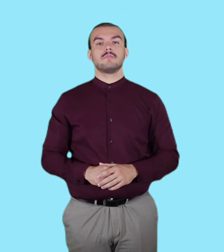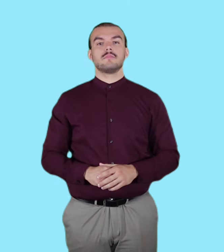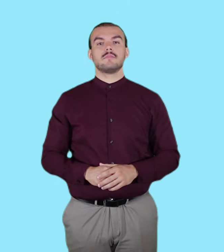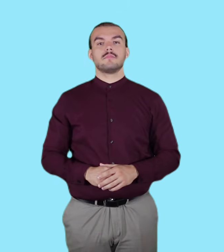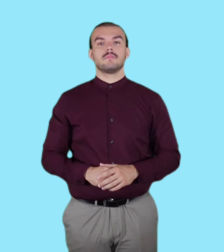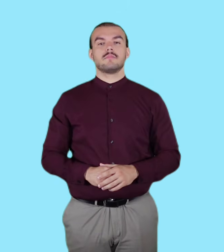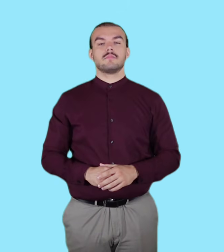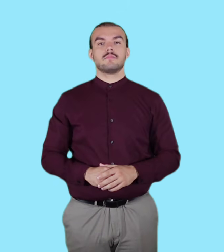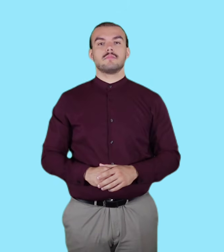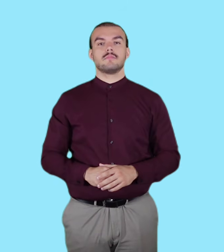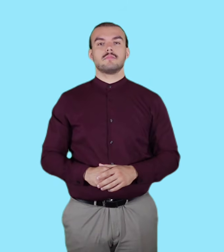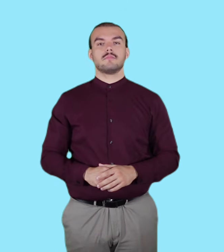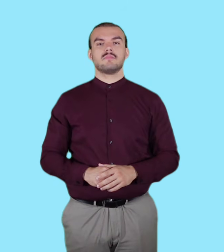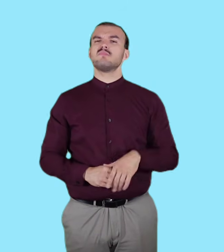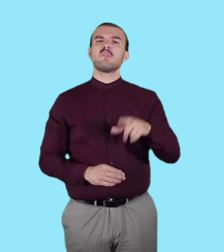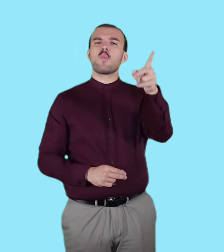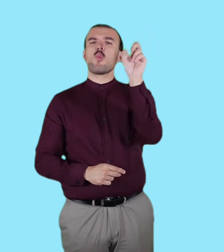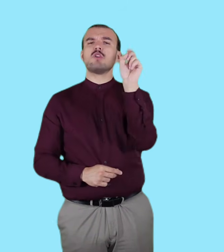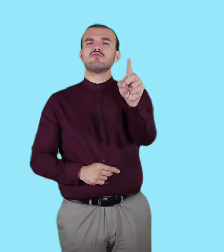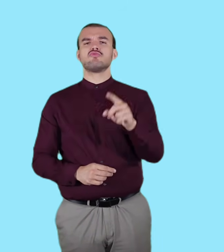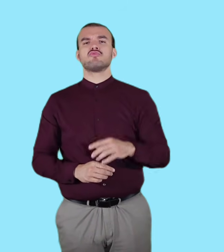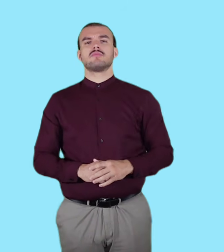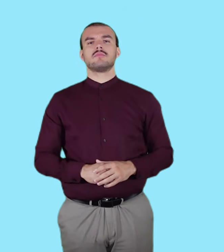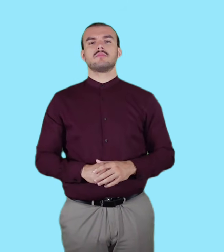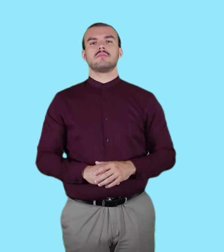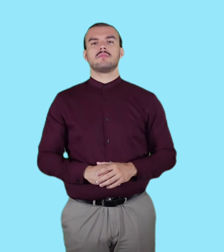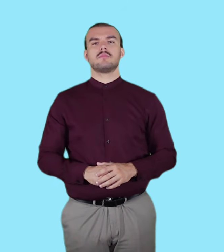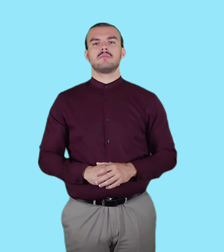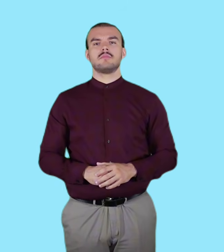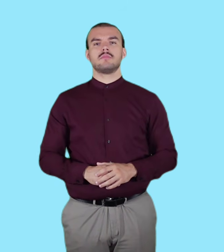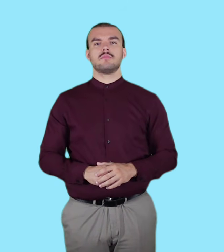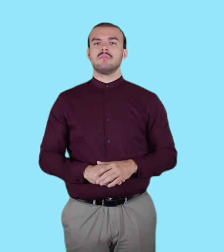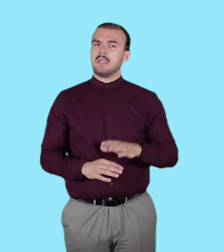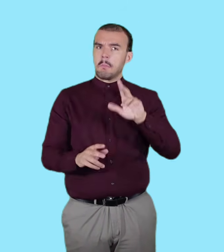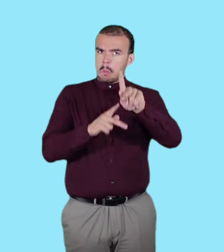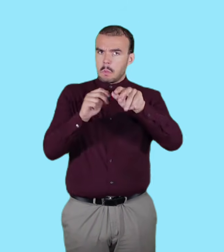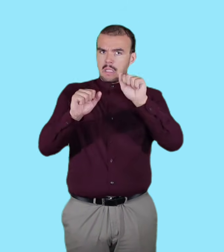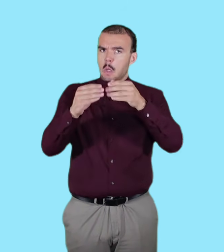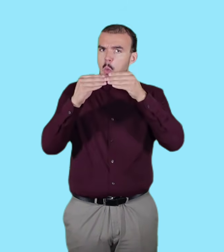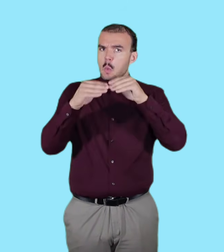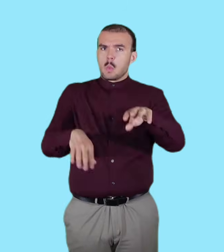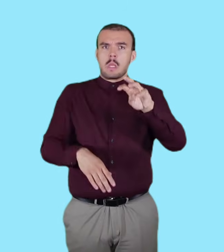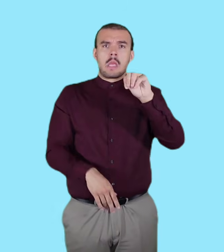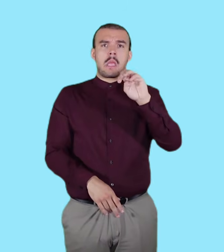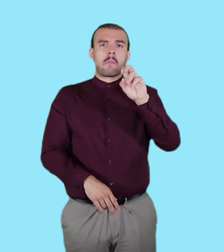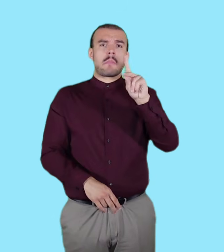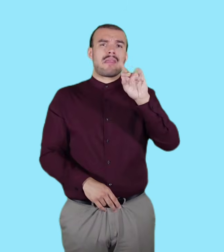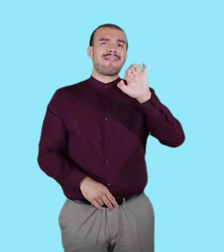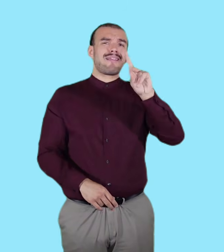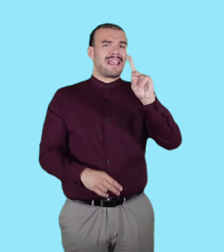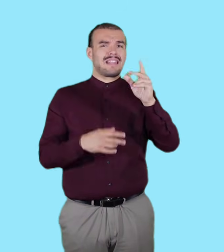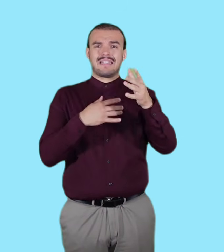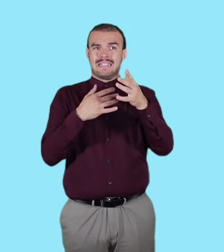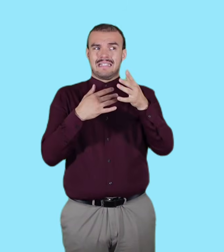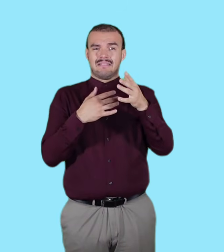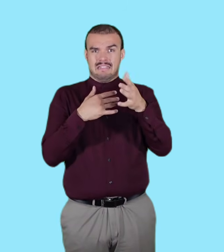Question nine. Question: Can people lose Medicaid even if they qualify for an exemption?